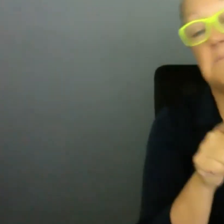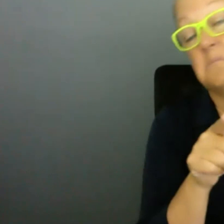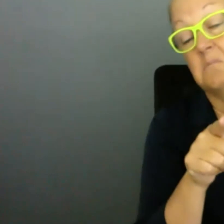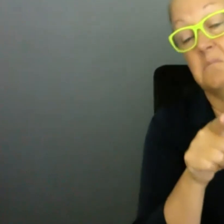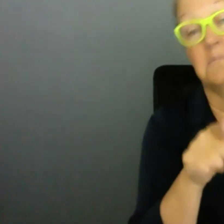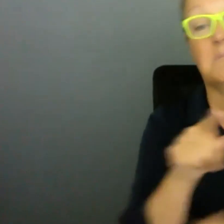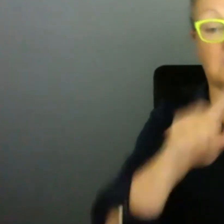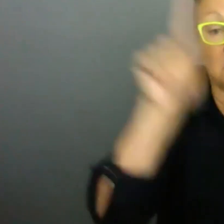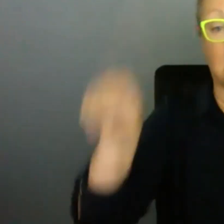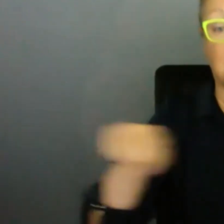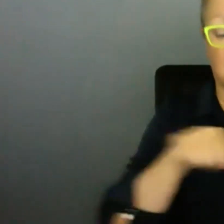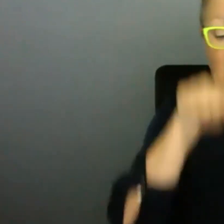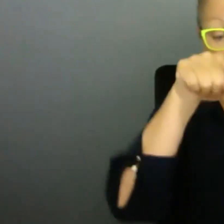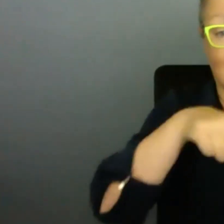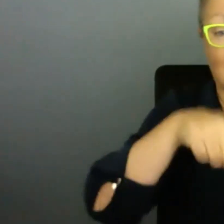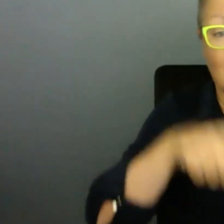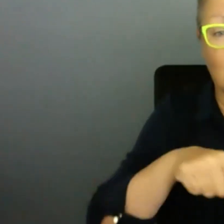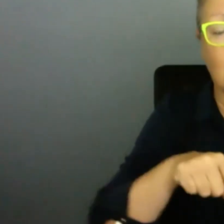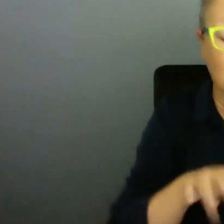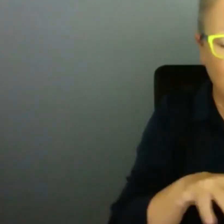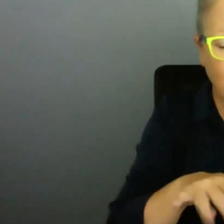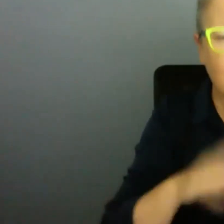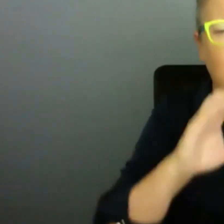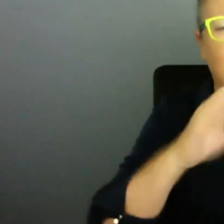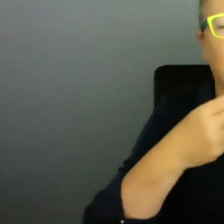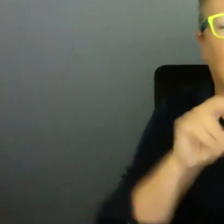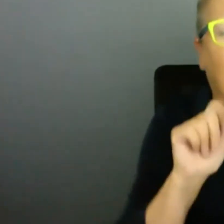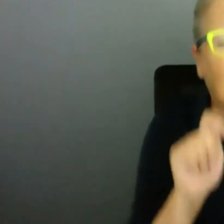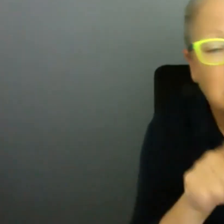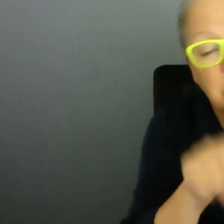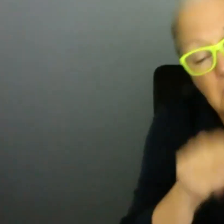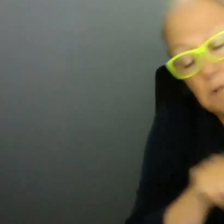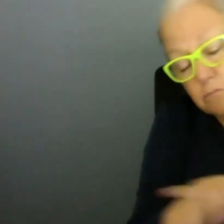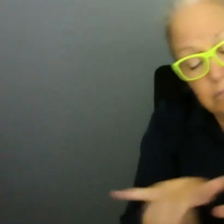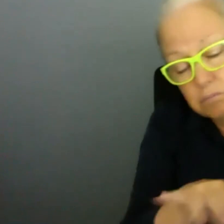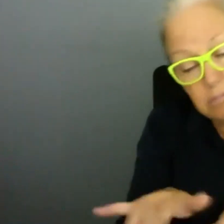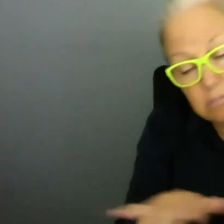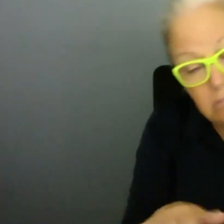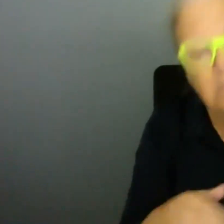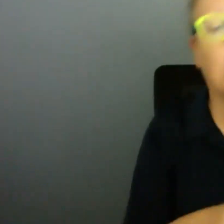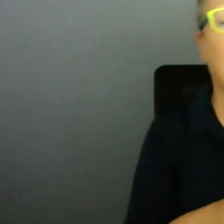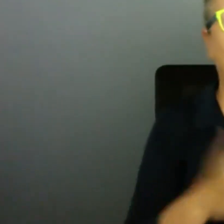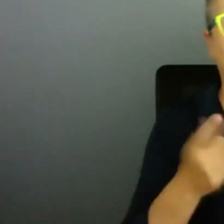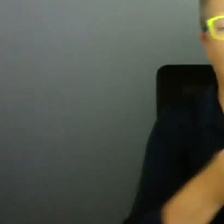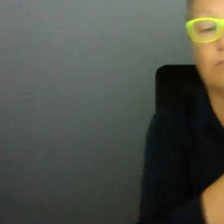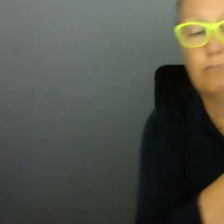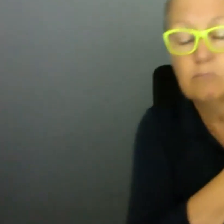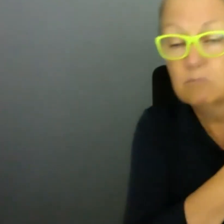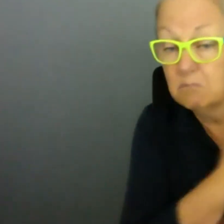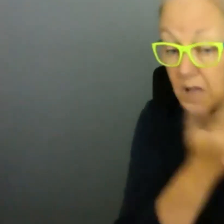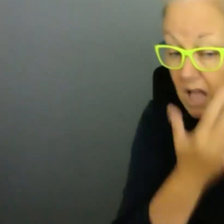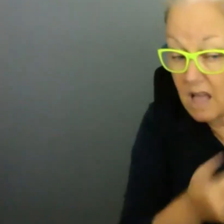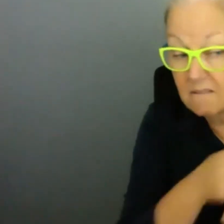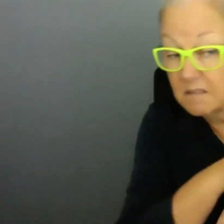and i would request call me to recognize any questions if there are any and help me out here